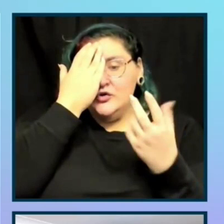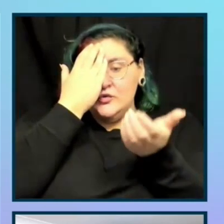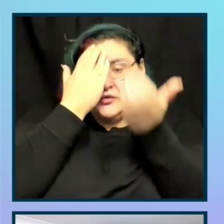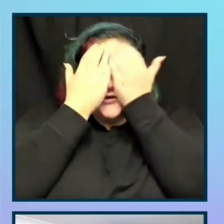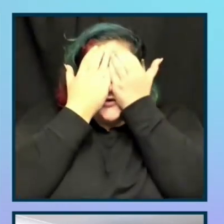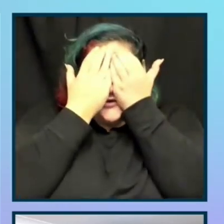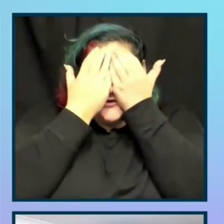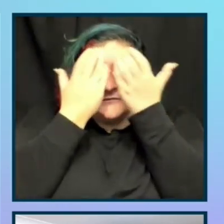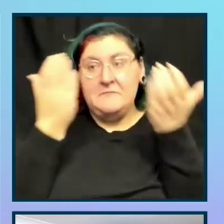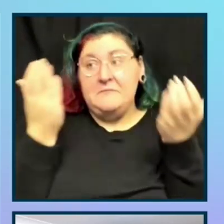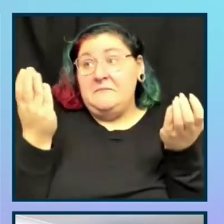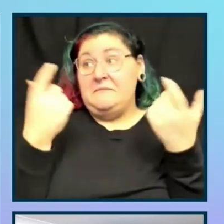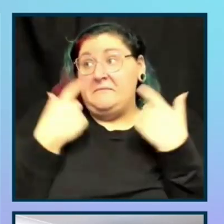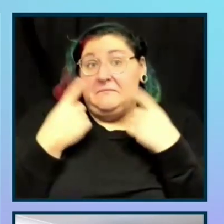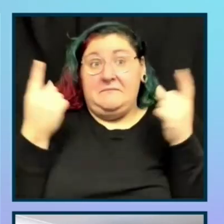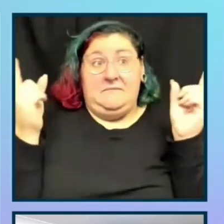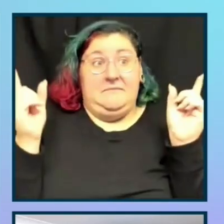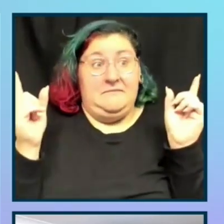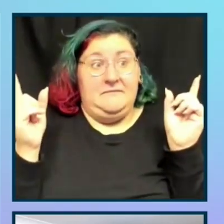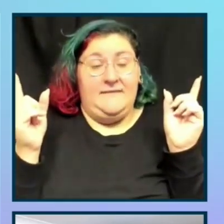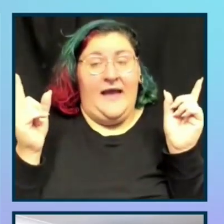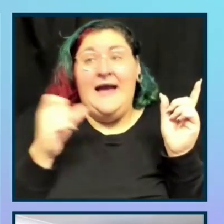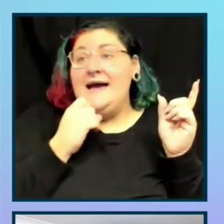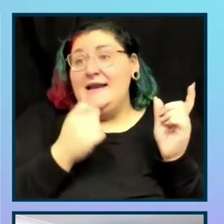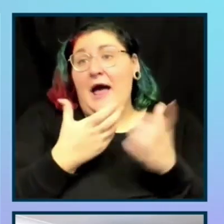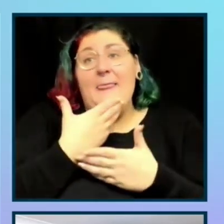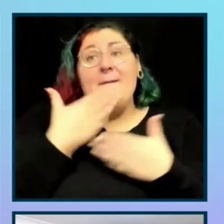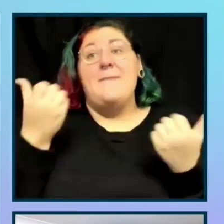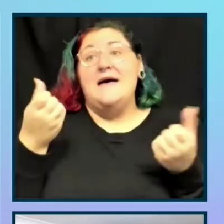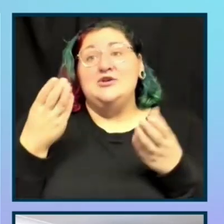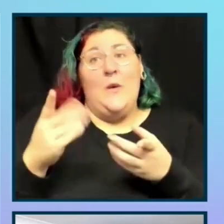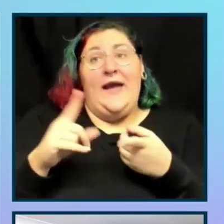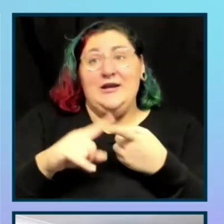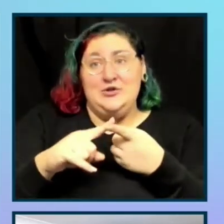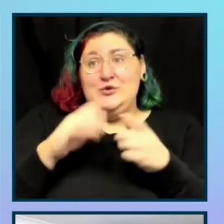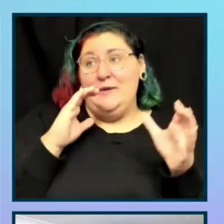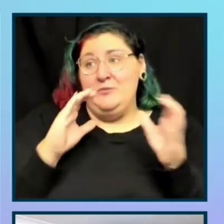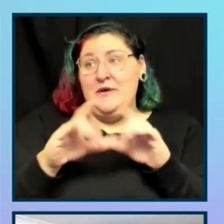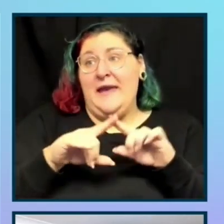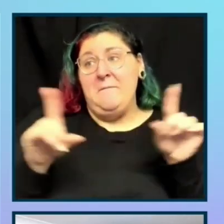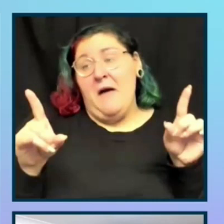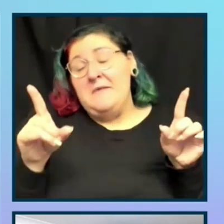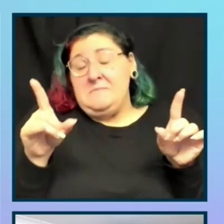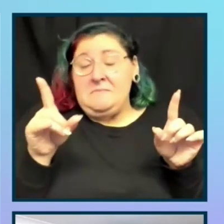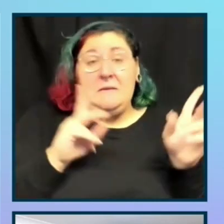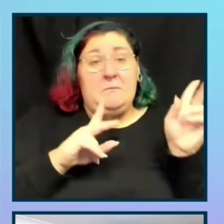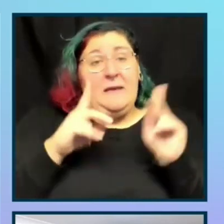it wasn't the most reliable way to get it across. But once people understood, they were like, "Are you serious?"